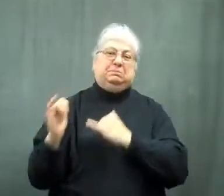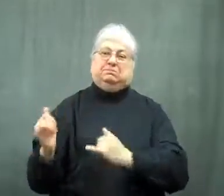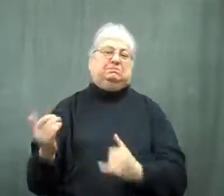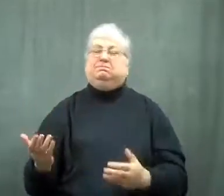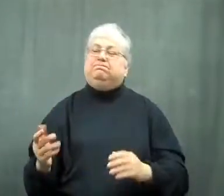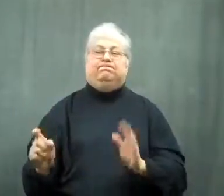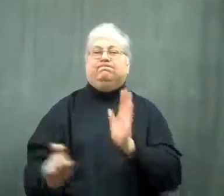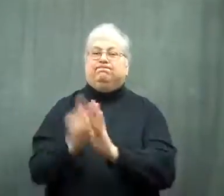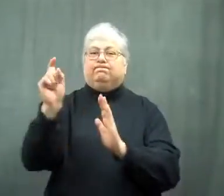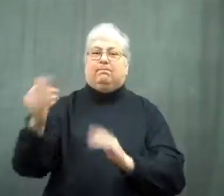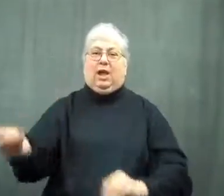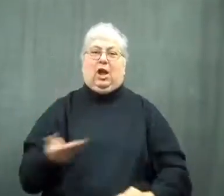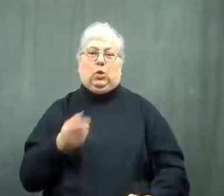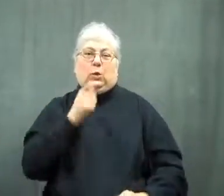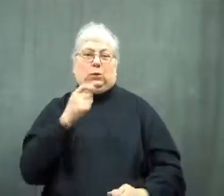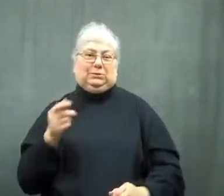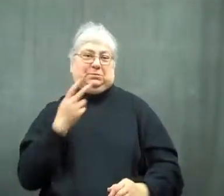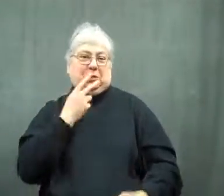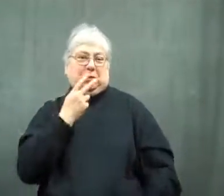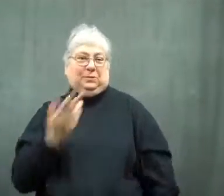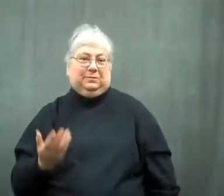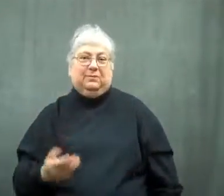They will have a policy against hiring smokers."